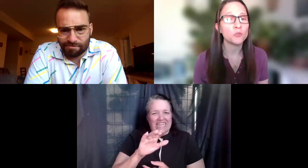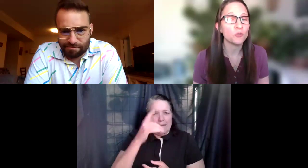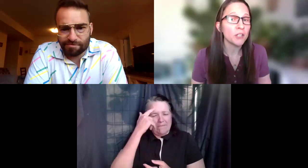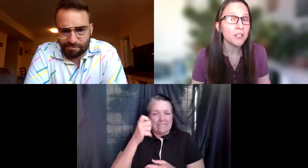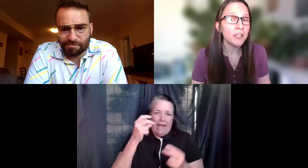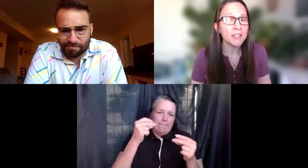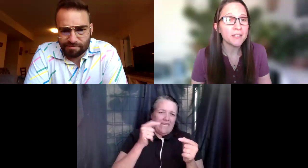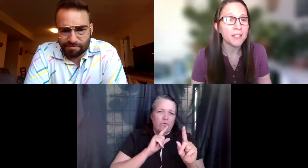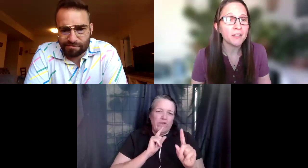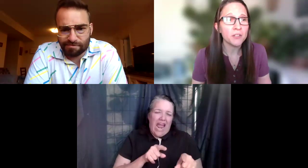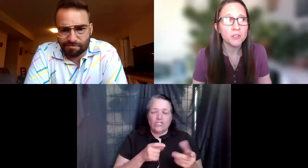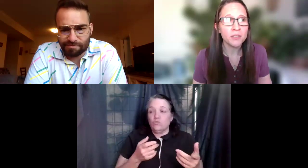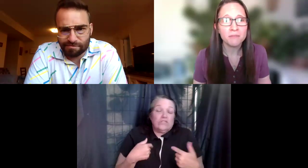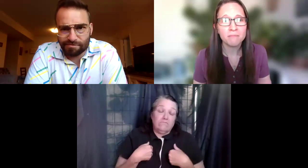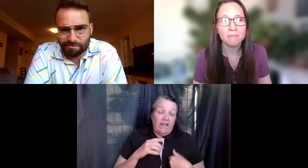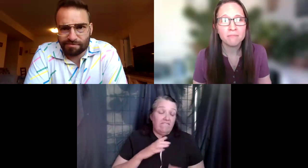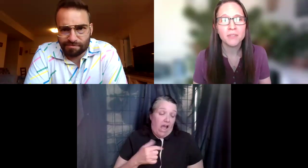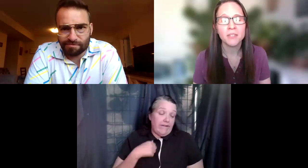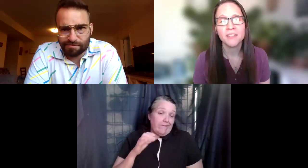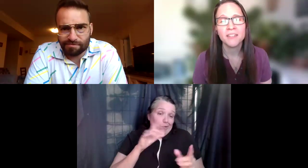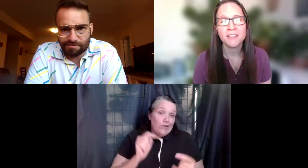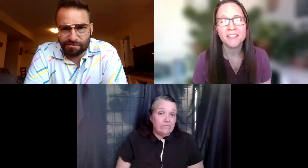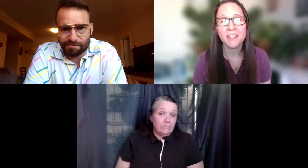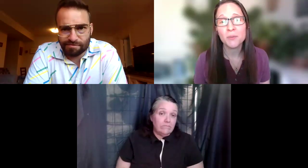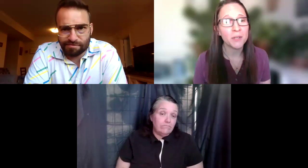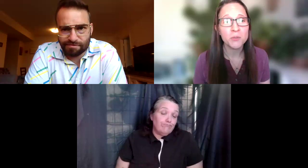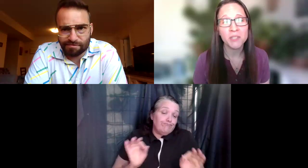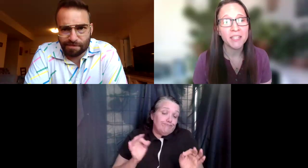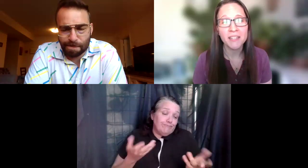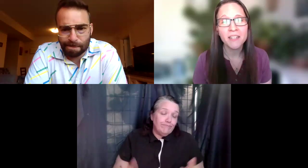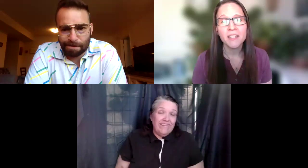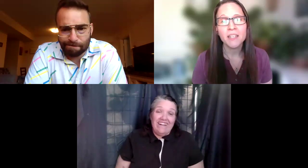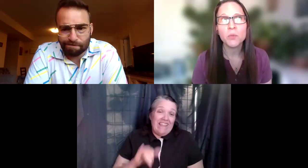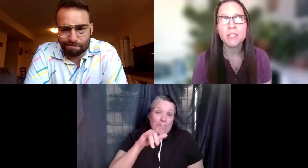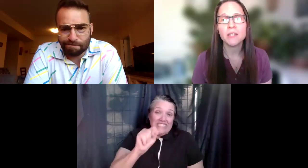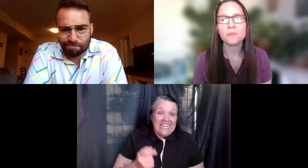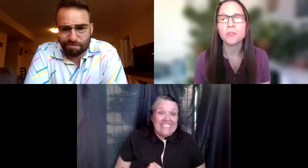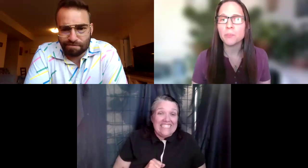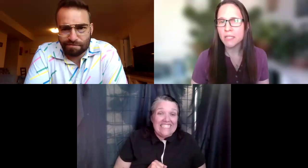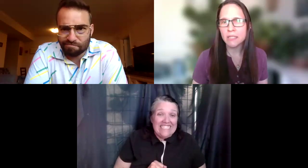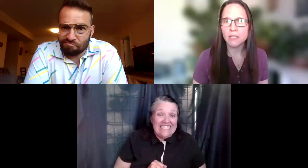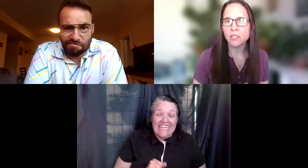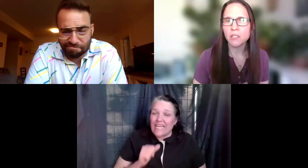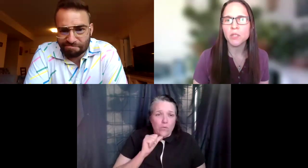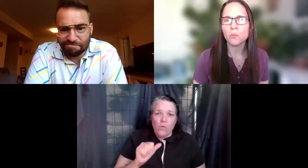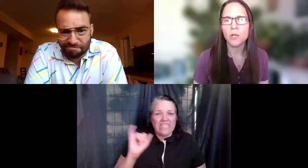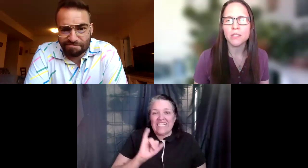to shrug and say I'll do it. That was really it. It wasn't a flippant decision but it was